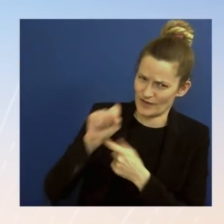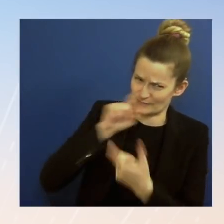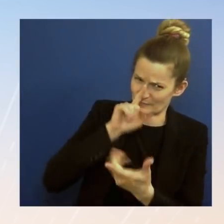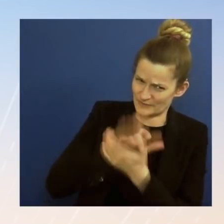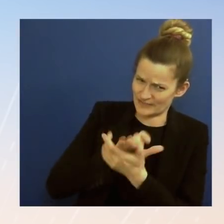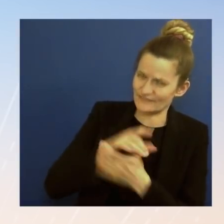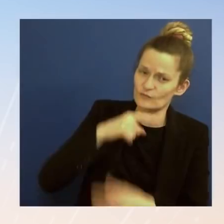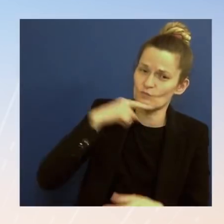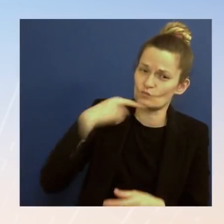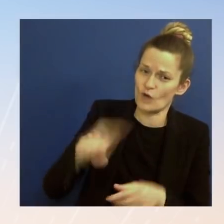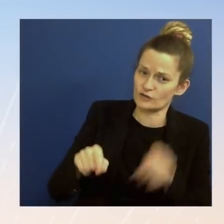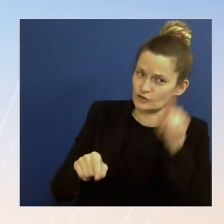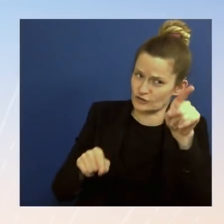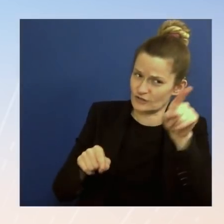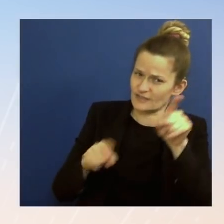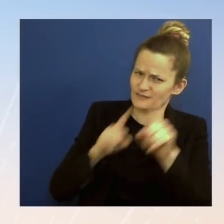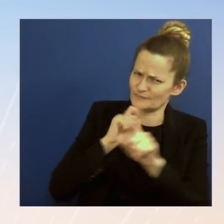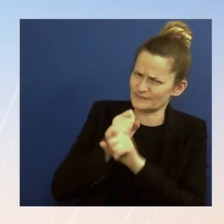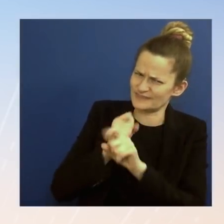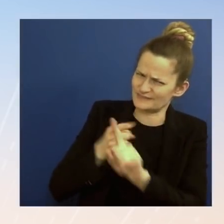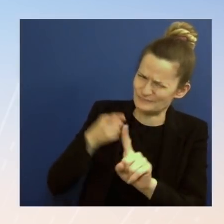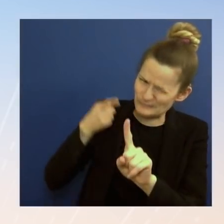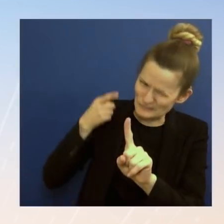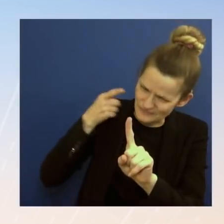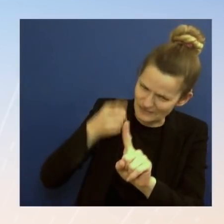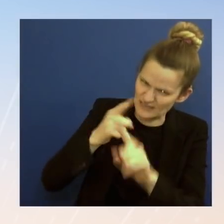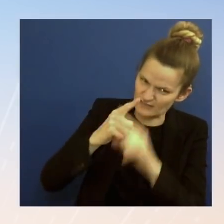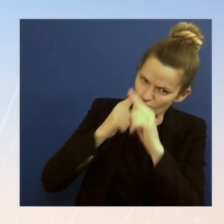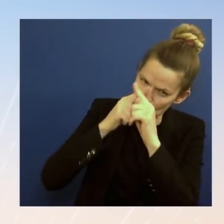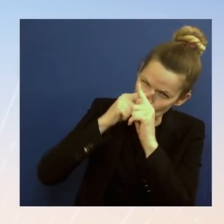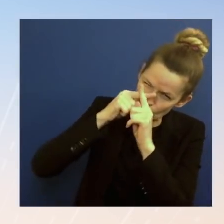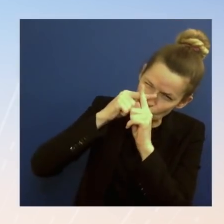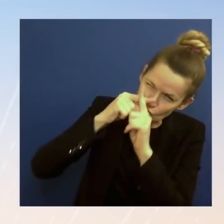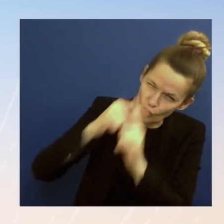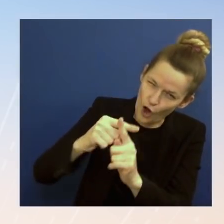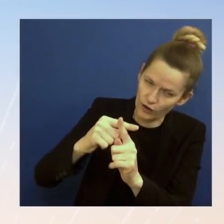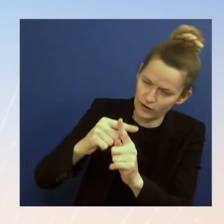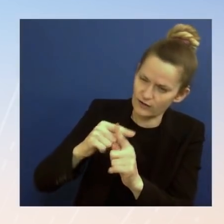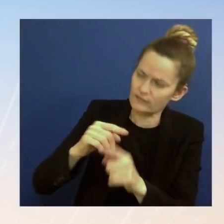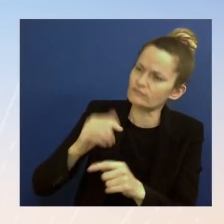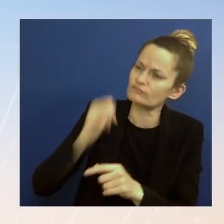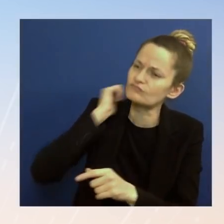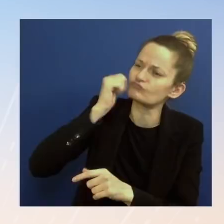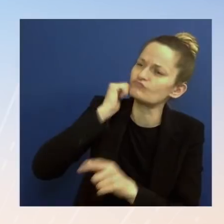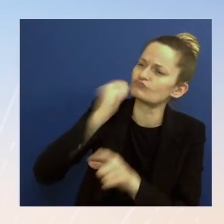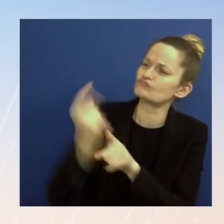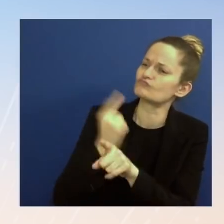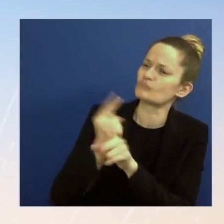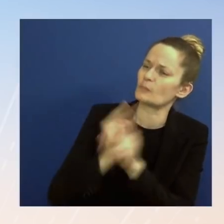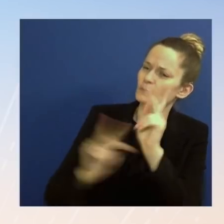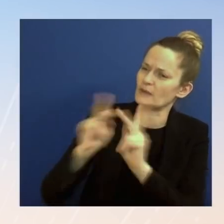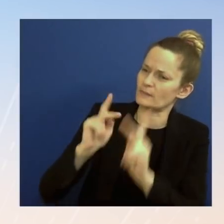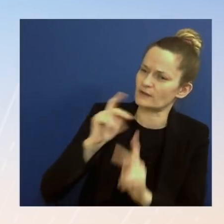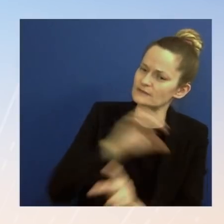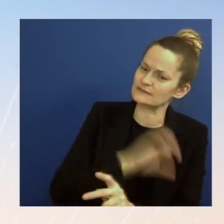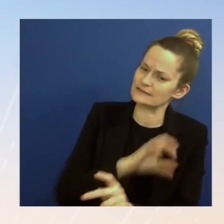whether we will designate as a war crime. And we look at this through a legal process internally. Obviously, the targeting of civilians --